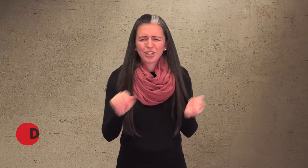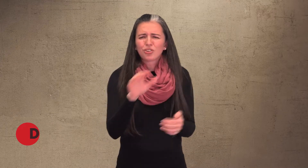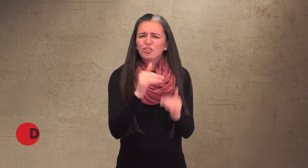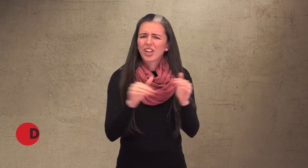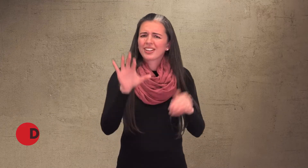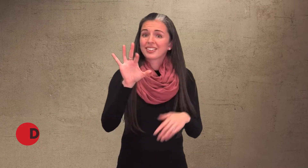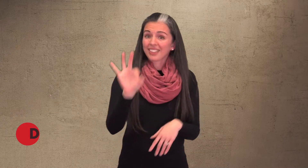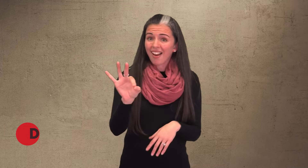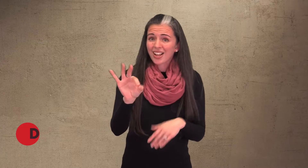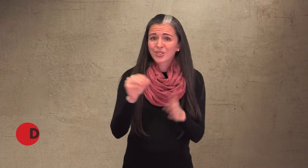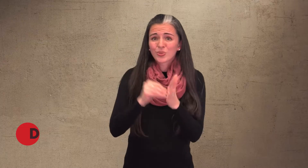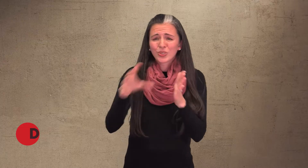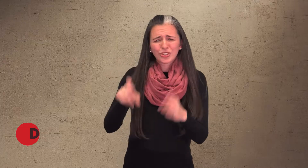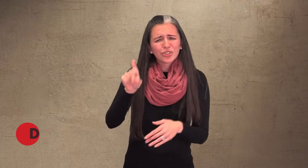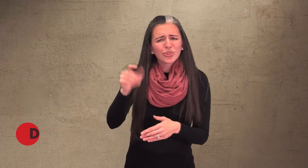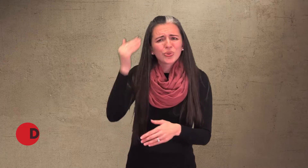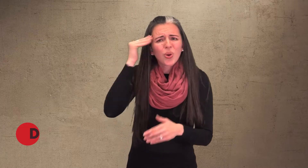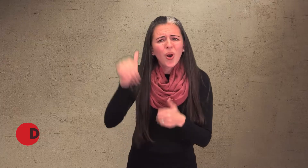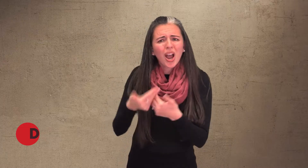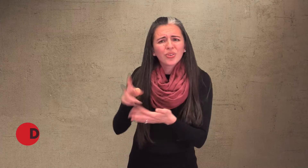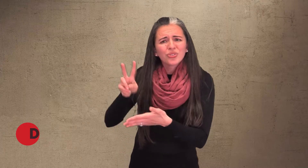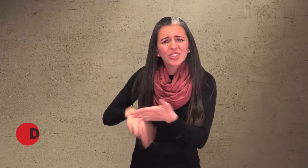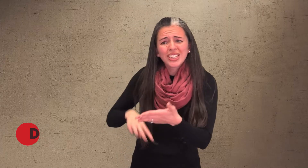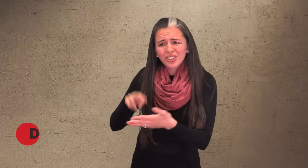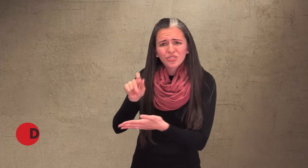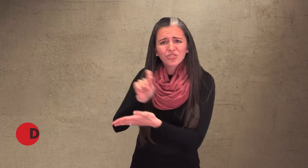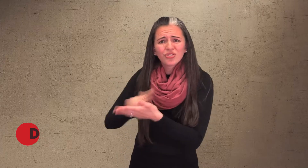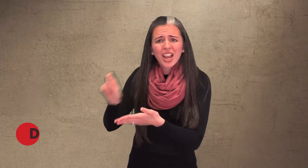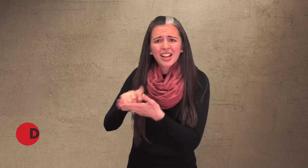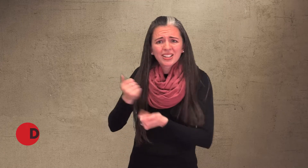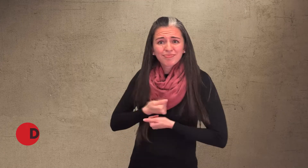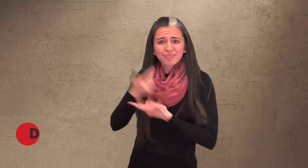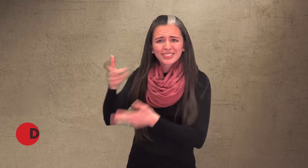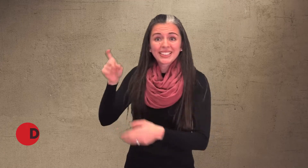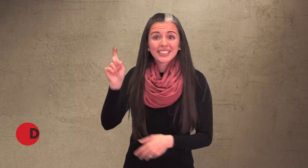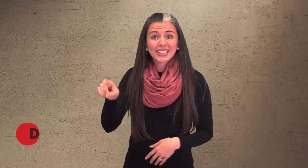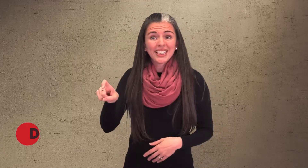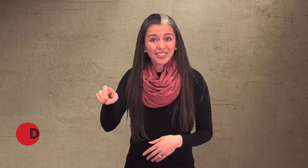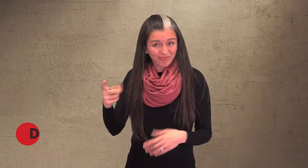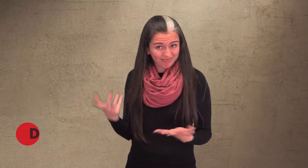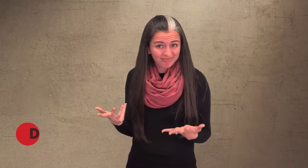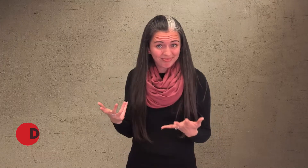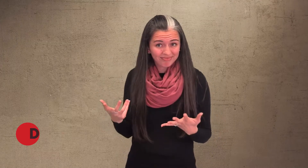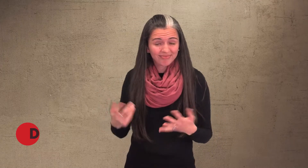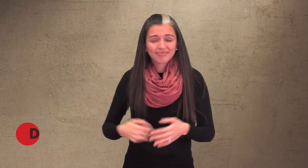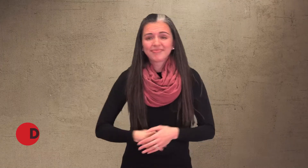English and Sign Language...